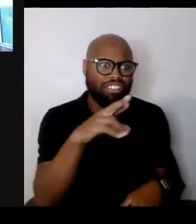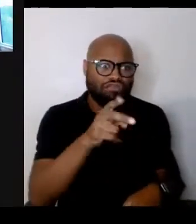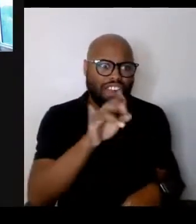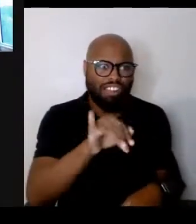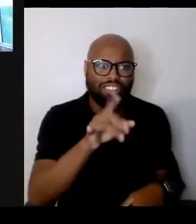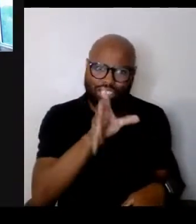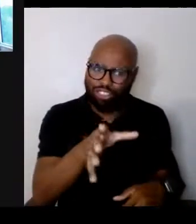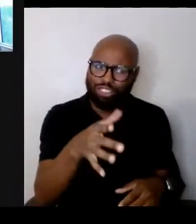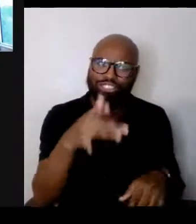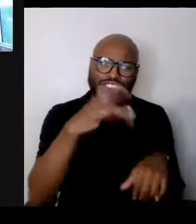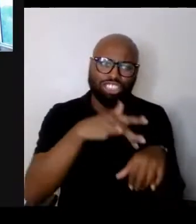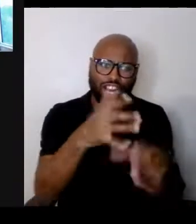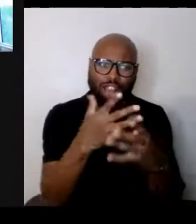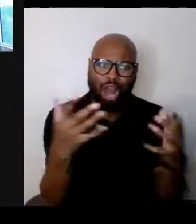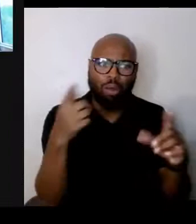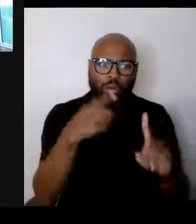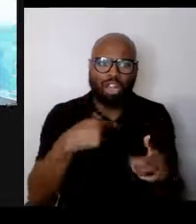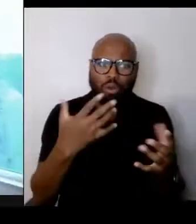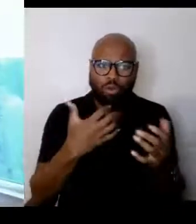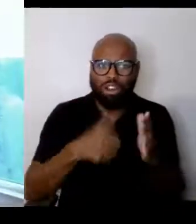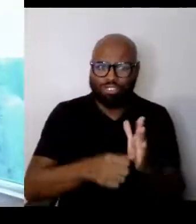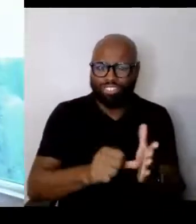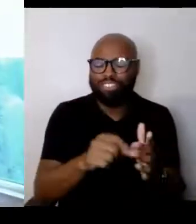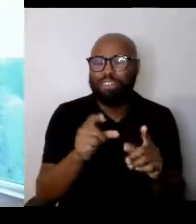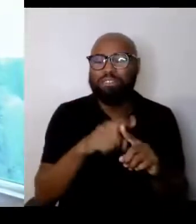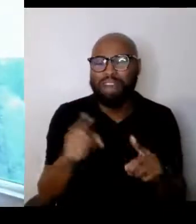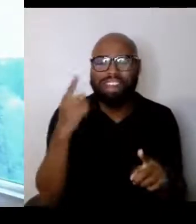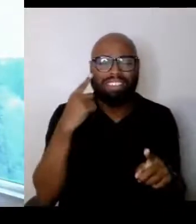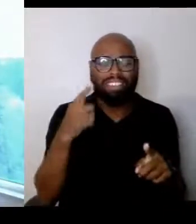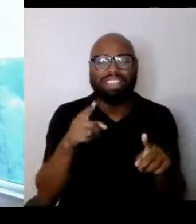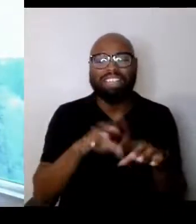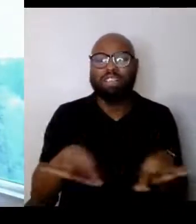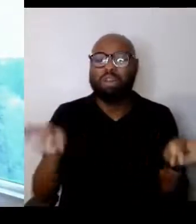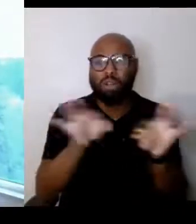but I think it's important to talk about even the impact